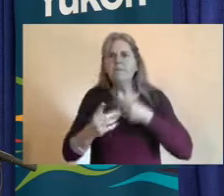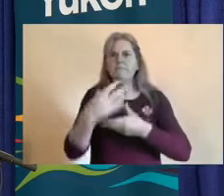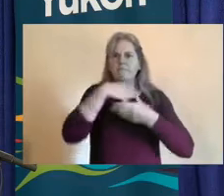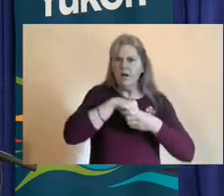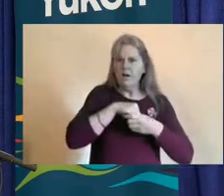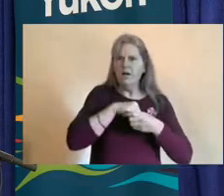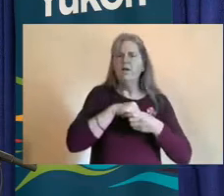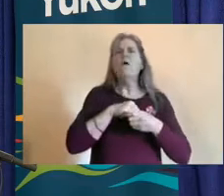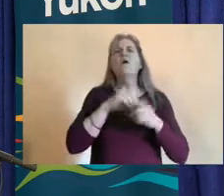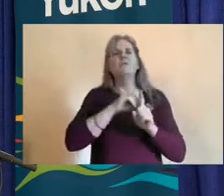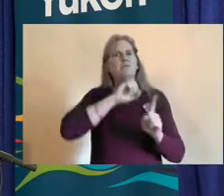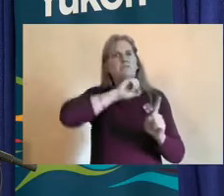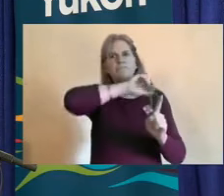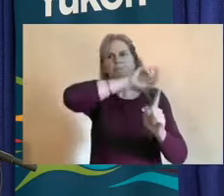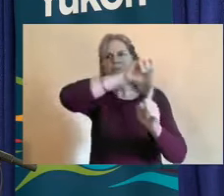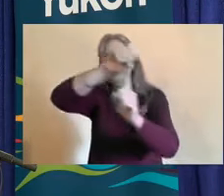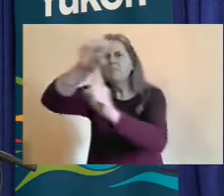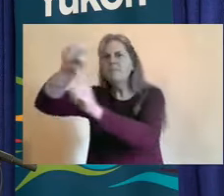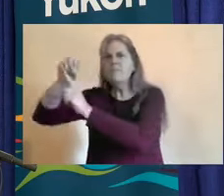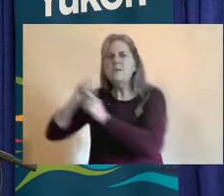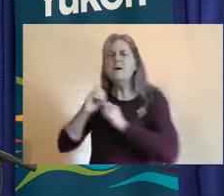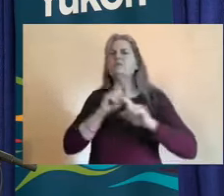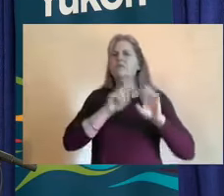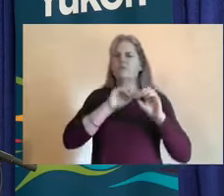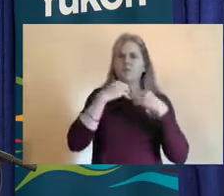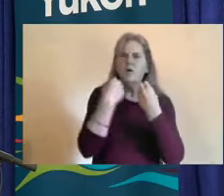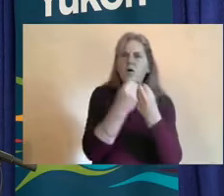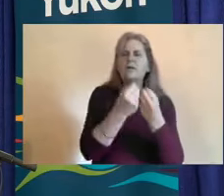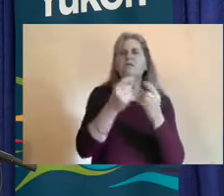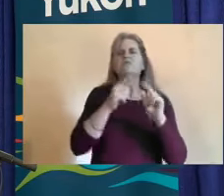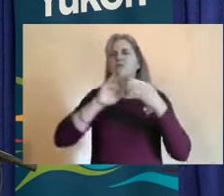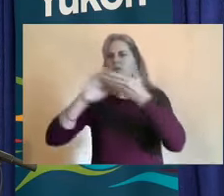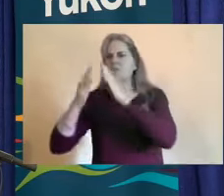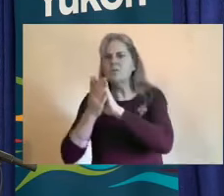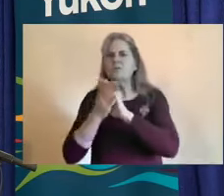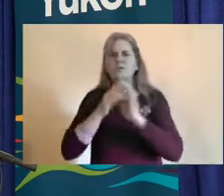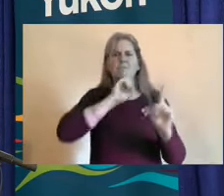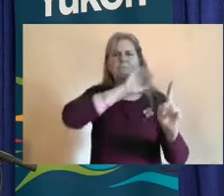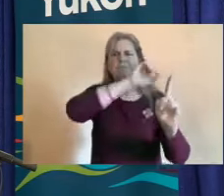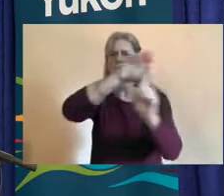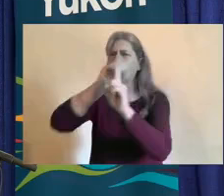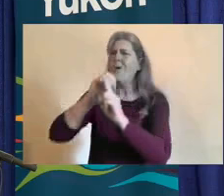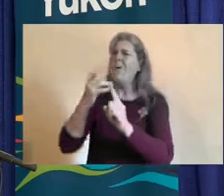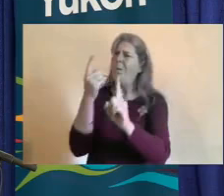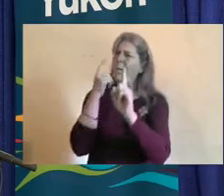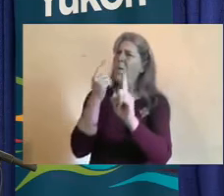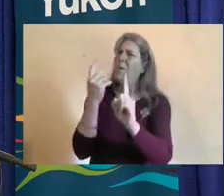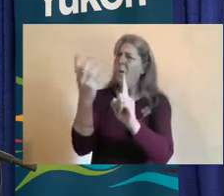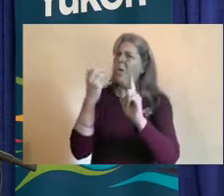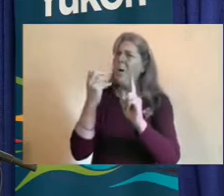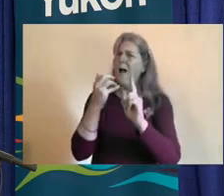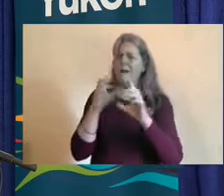that they were gets out through their networks, and ensure that that gets out through these communities. We want this to be a panel that